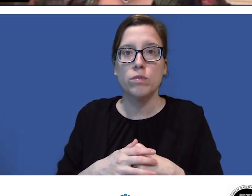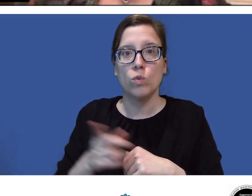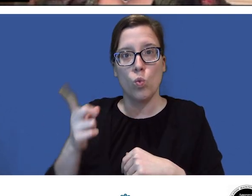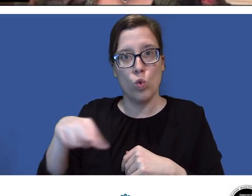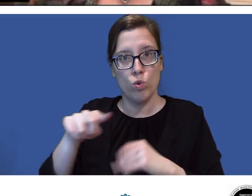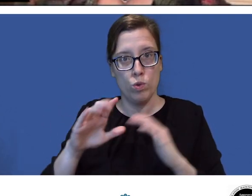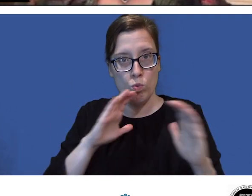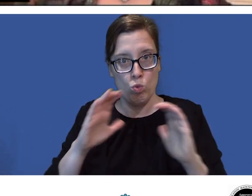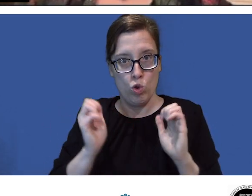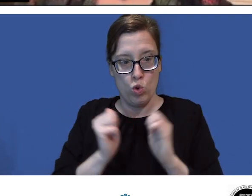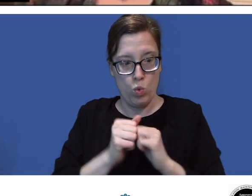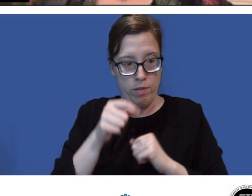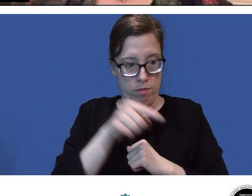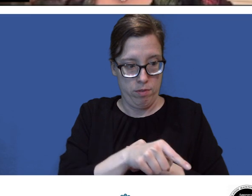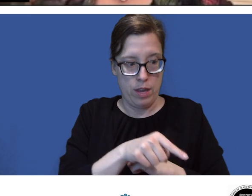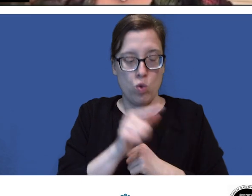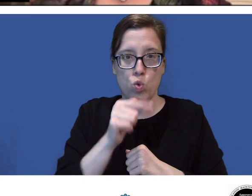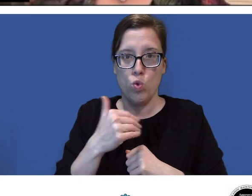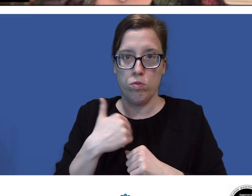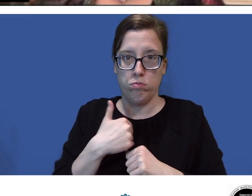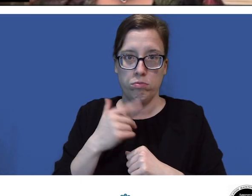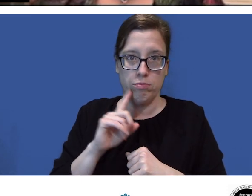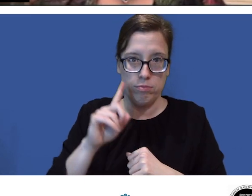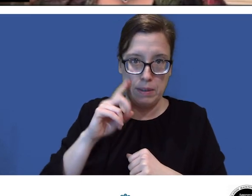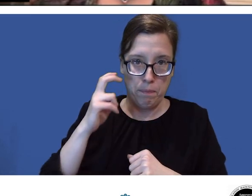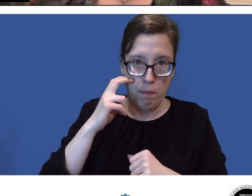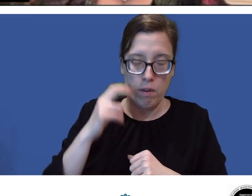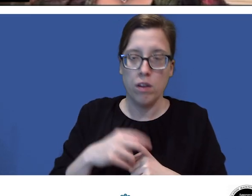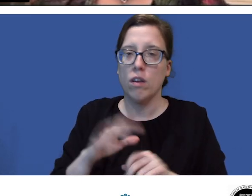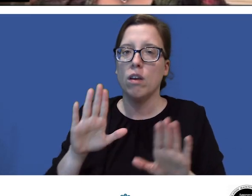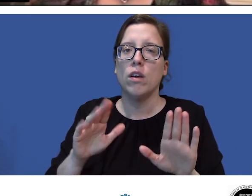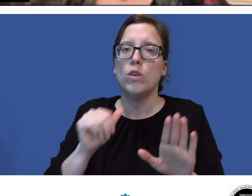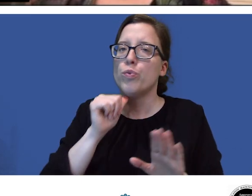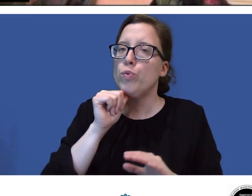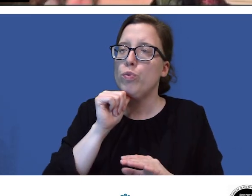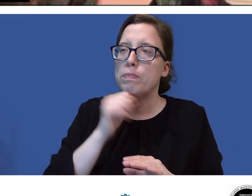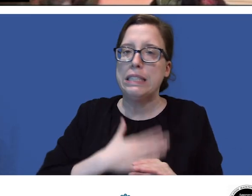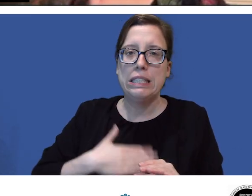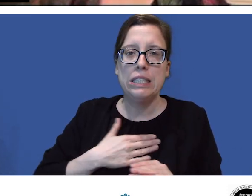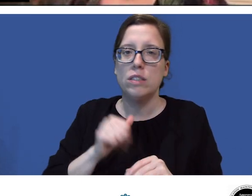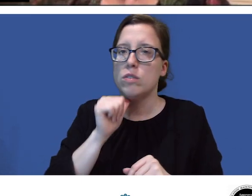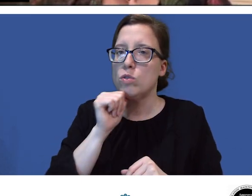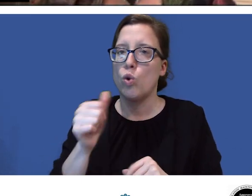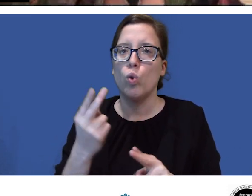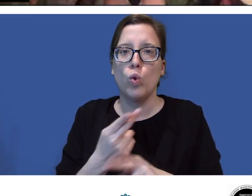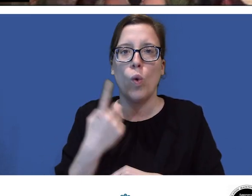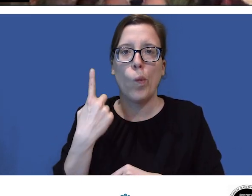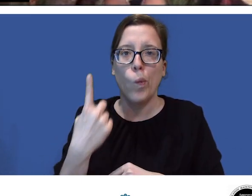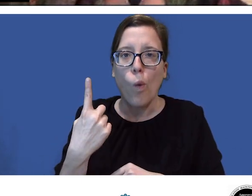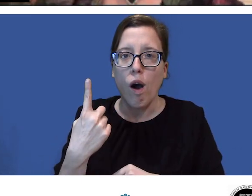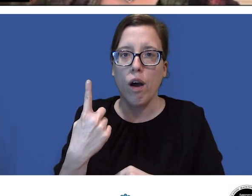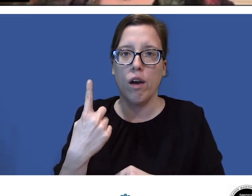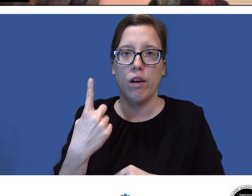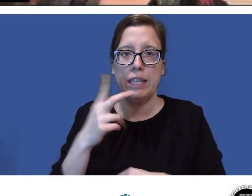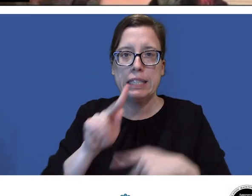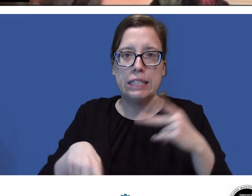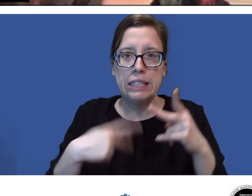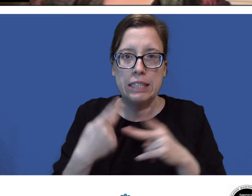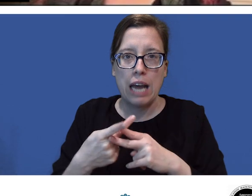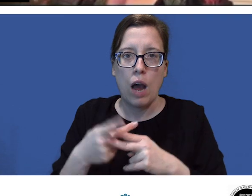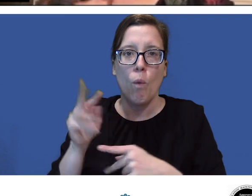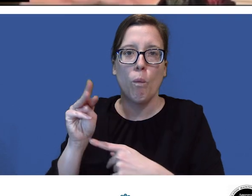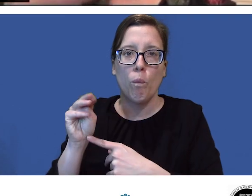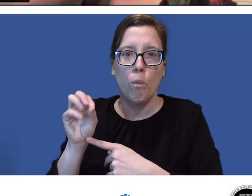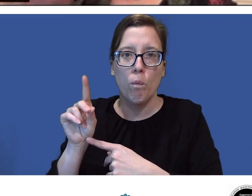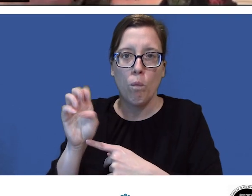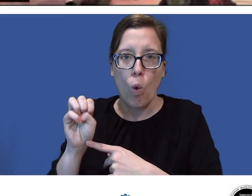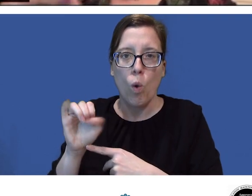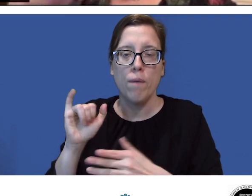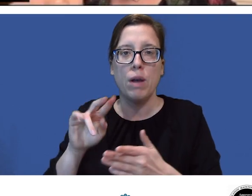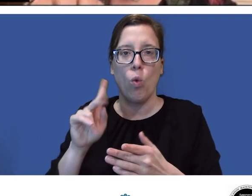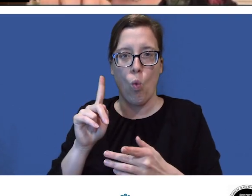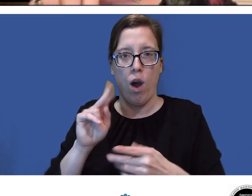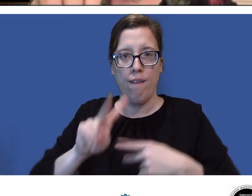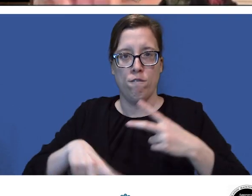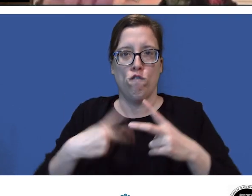means that as you communicate with a kid with deafblindness, please do not use only one mode,